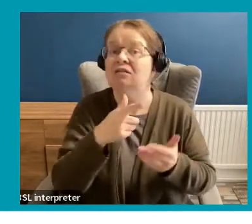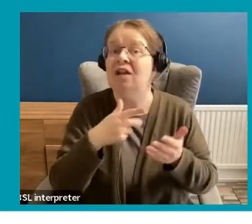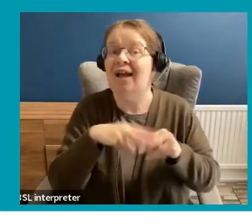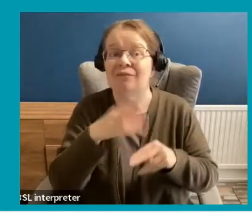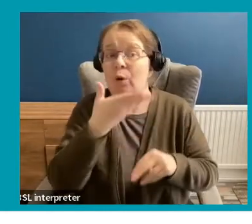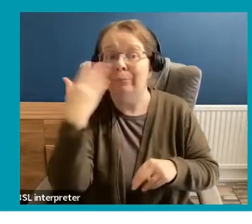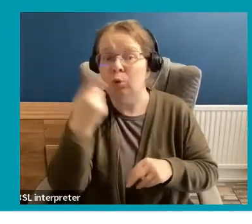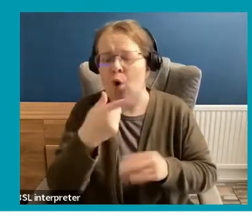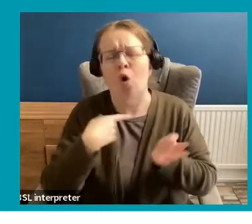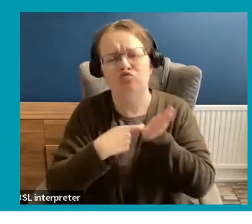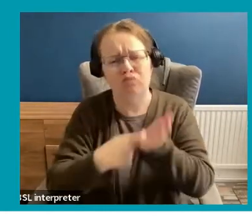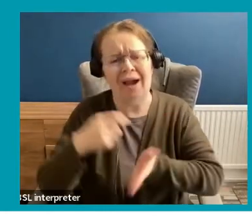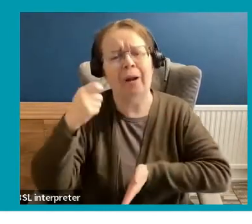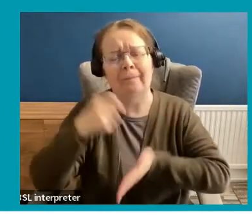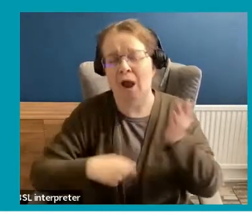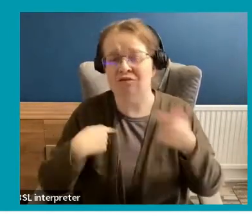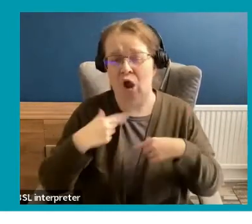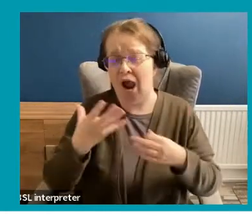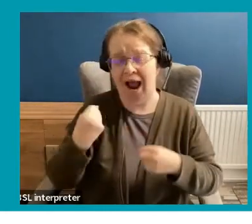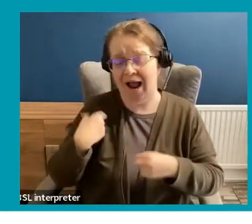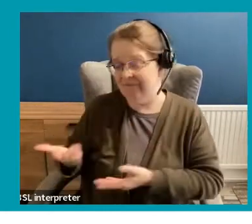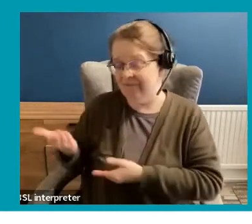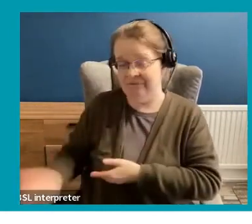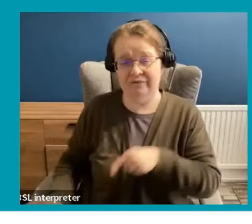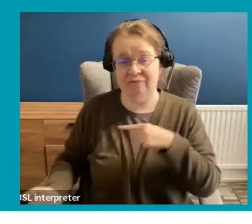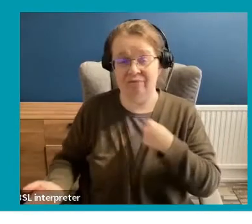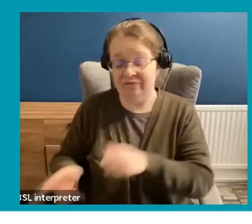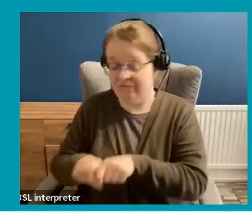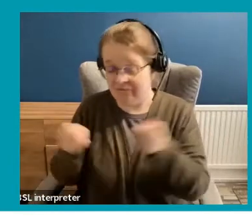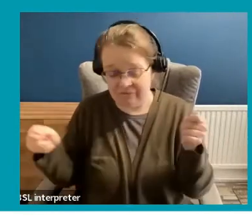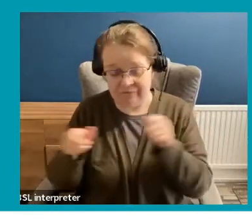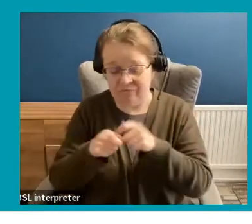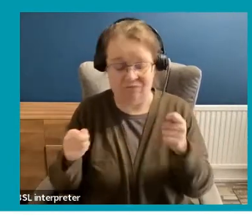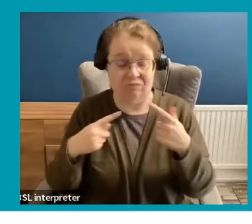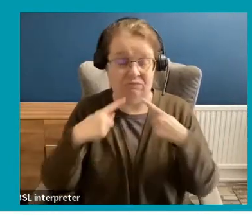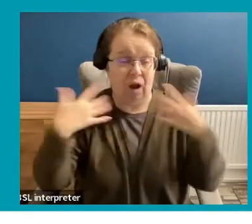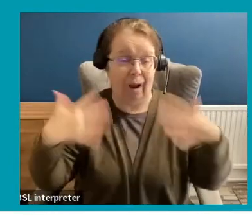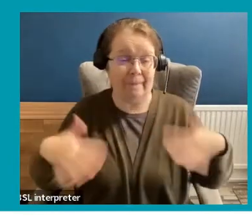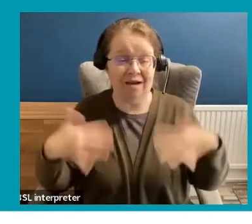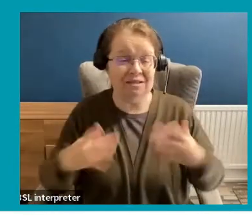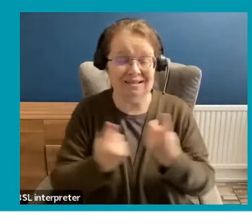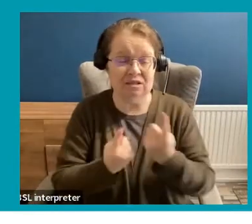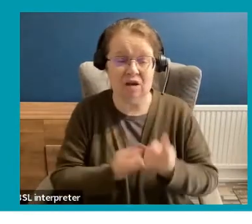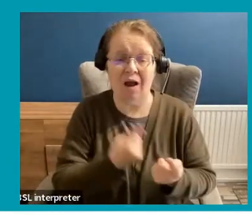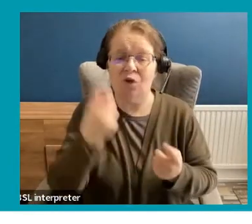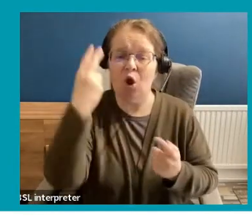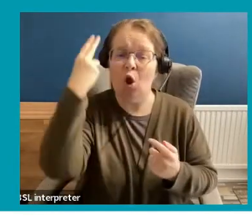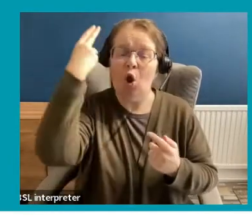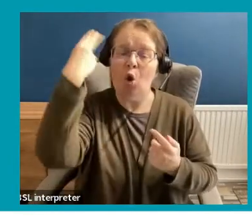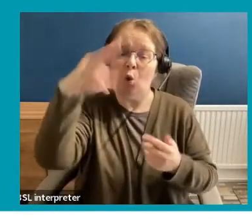I have it by my side there is so much amazing stuff in there. It's called Inclusive Growth.